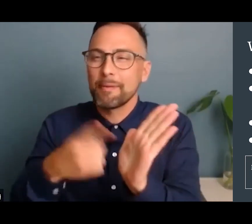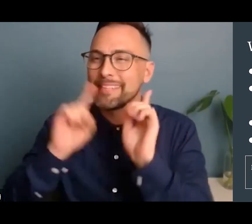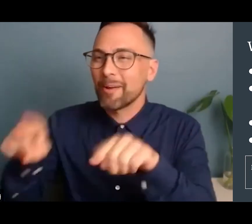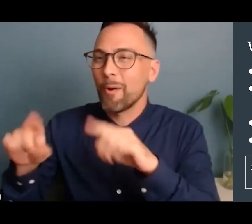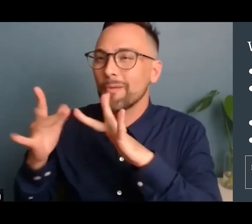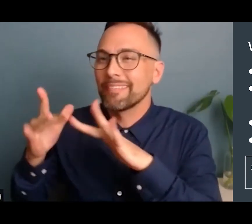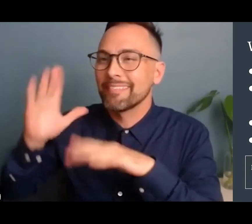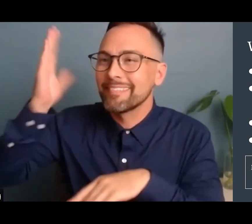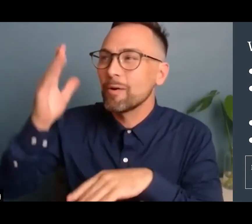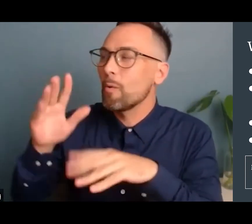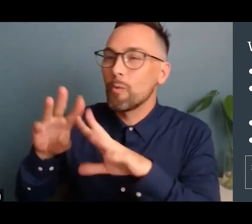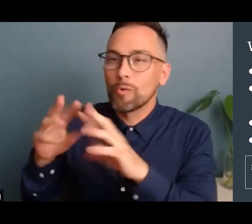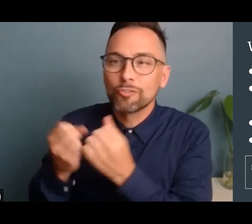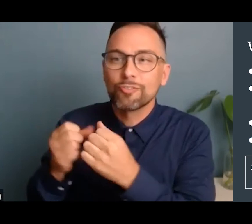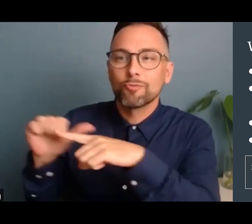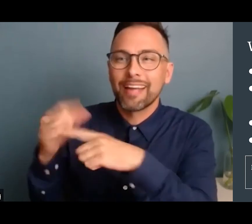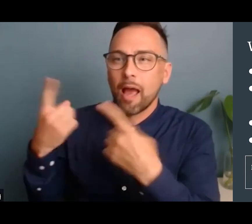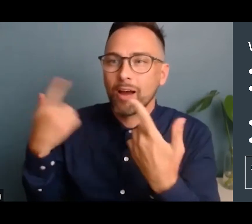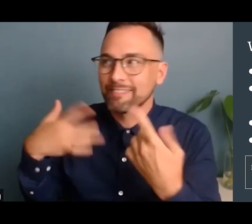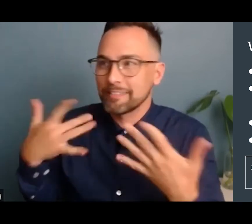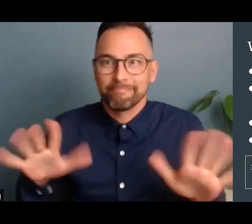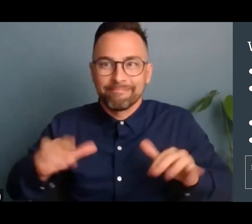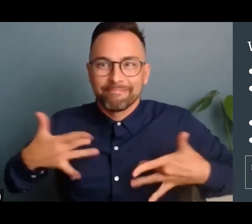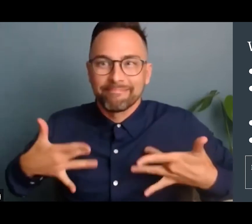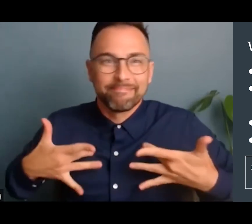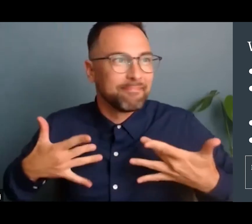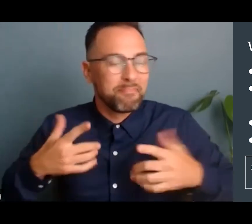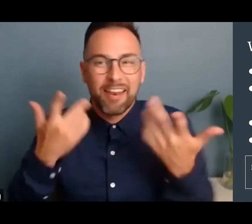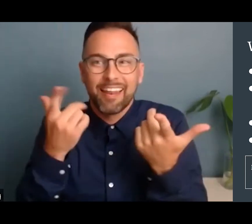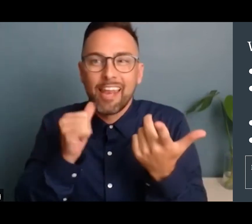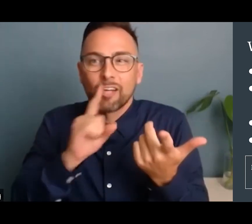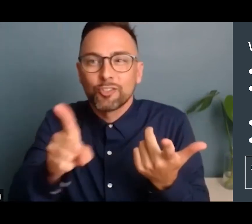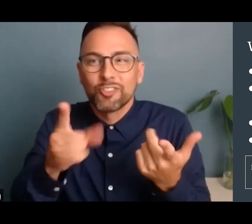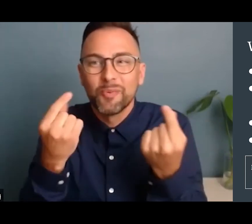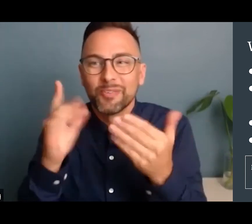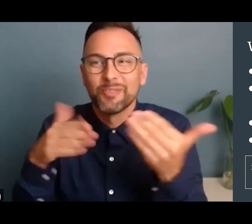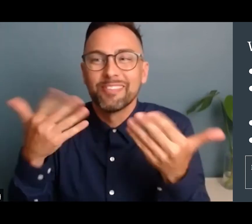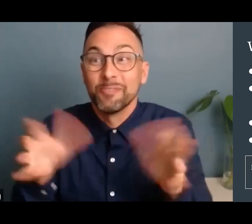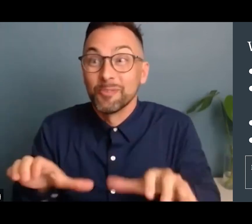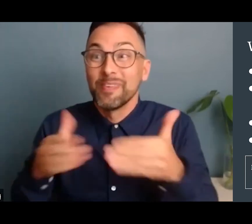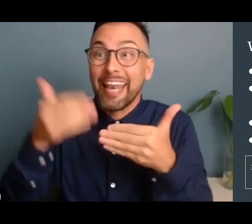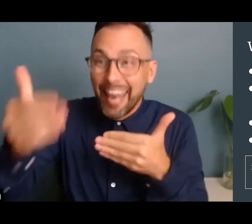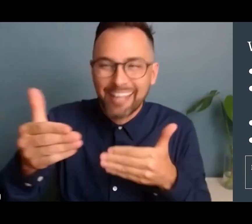And I know when I go to a training or a lecture, some sort of talk I get excited and I want to know what's next.